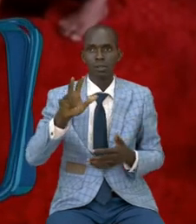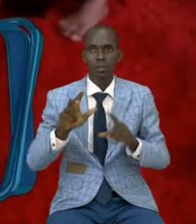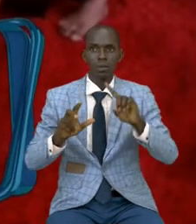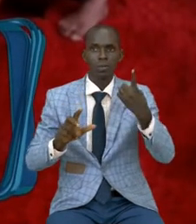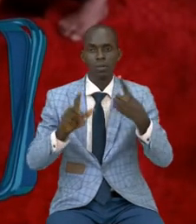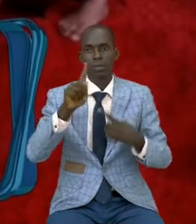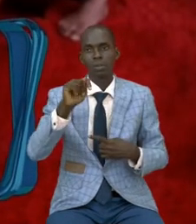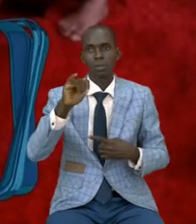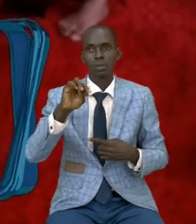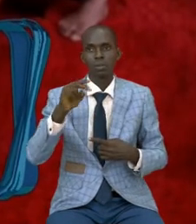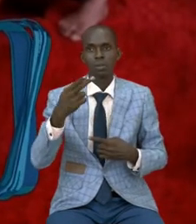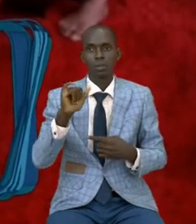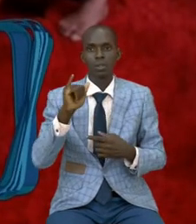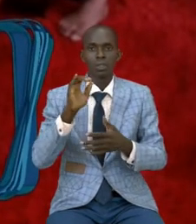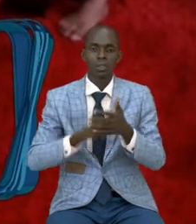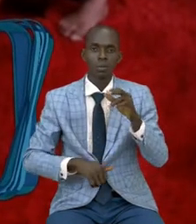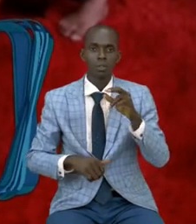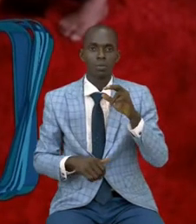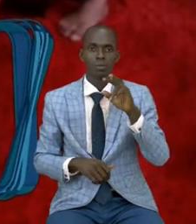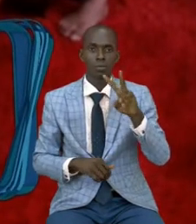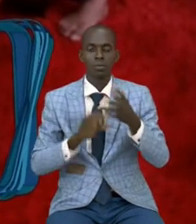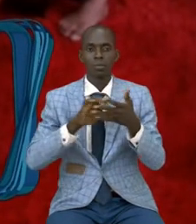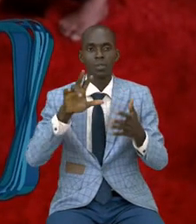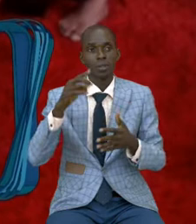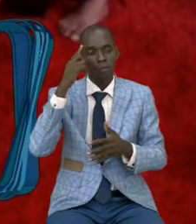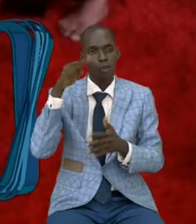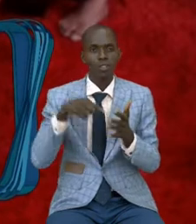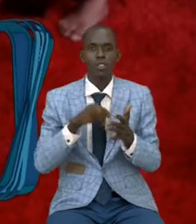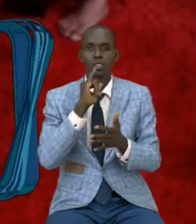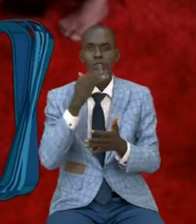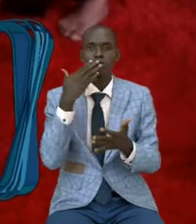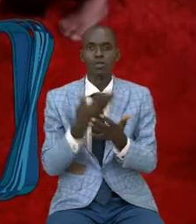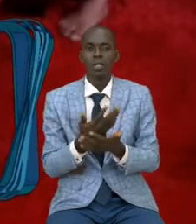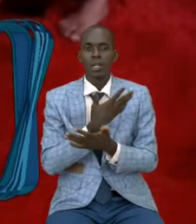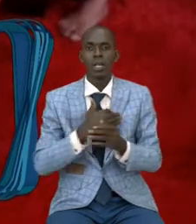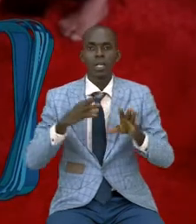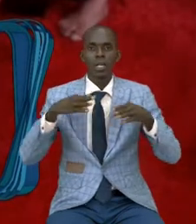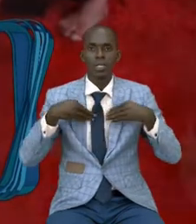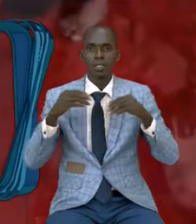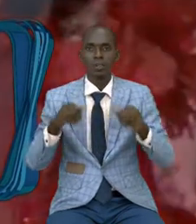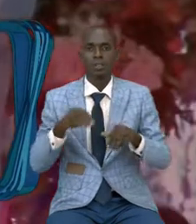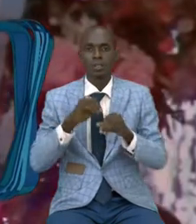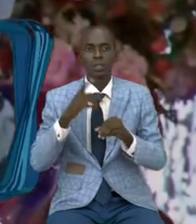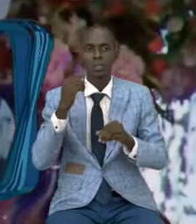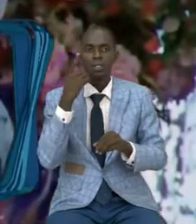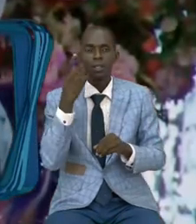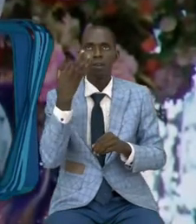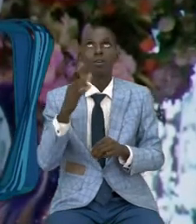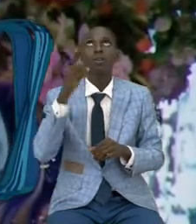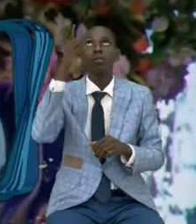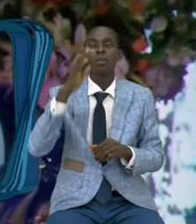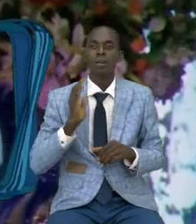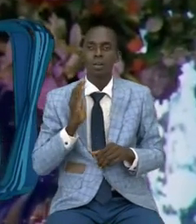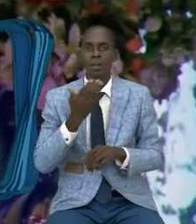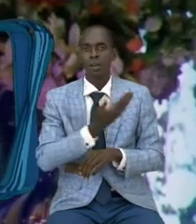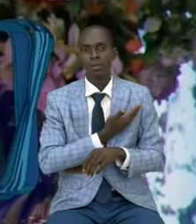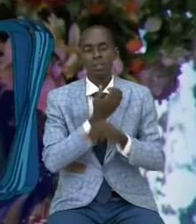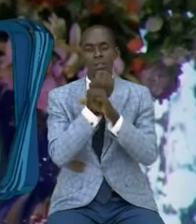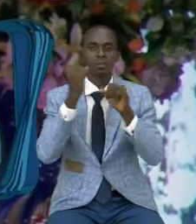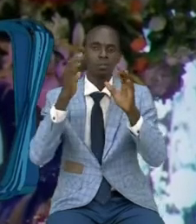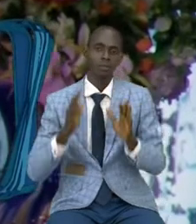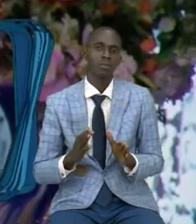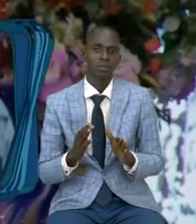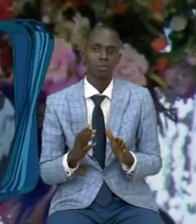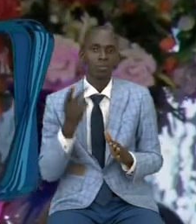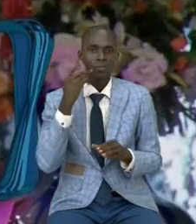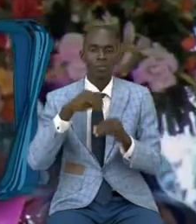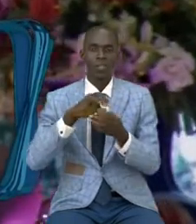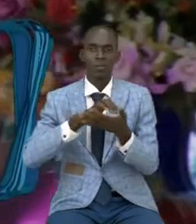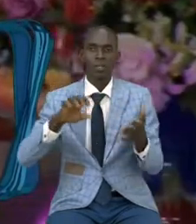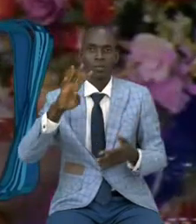now it says for this is good and acceptable in the sight of god our savior look at verse 4 it says